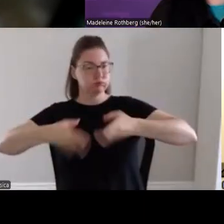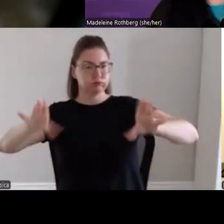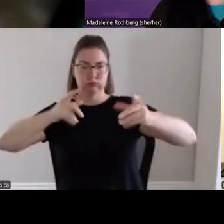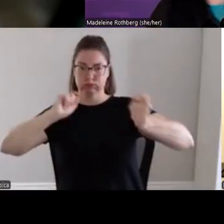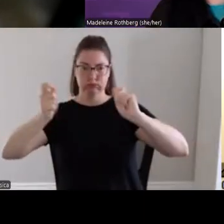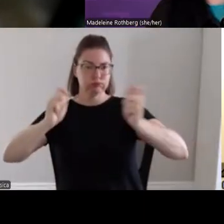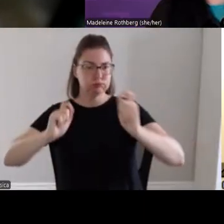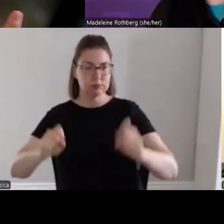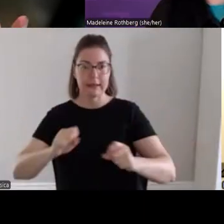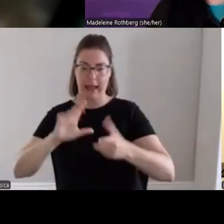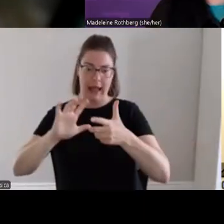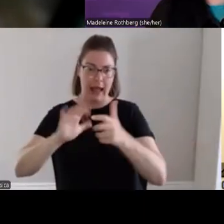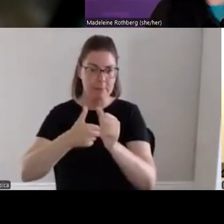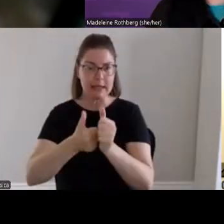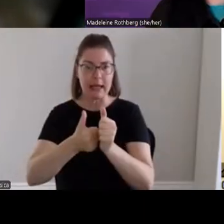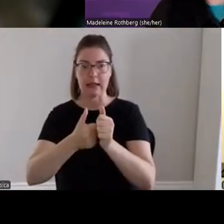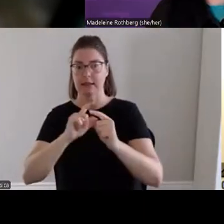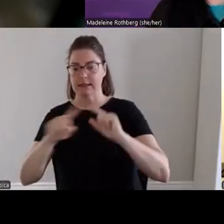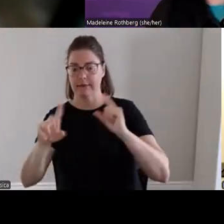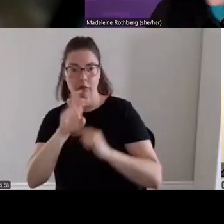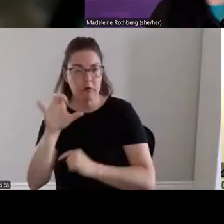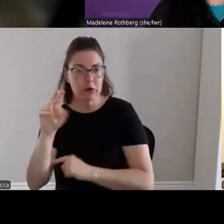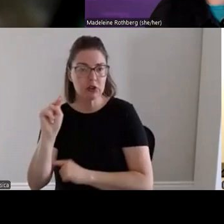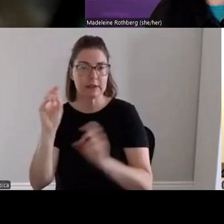that you can update and have multiple different, like, this is the, the vital source